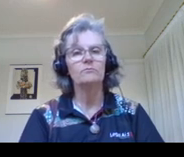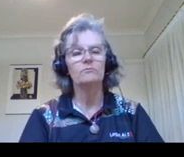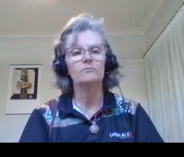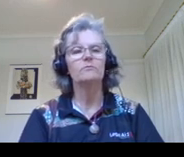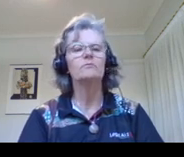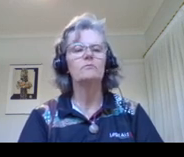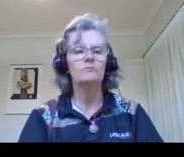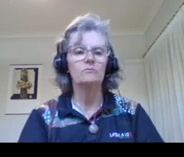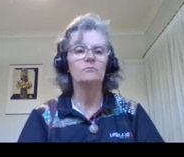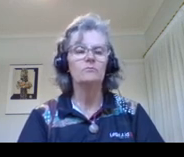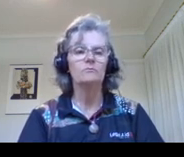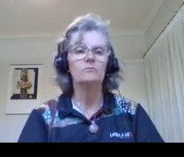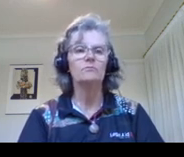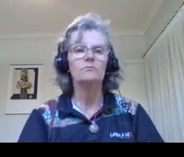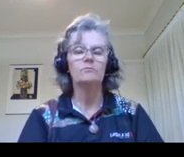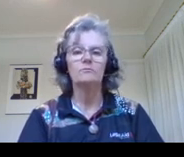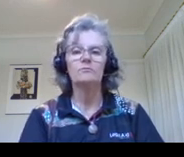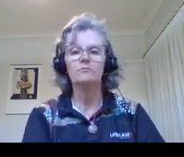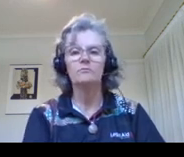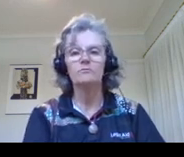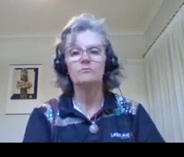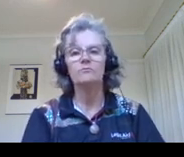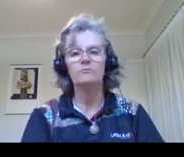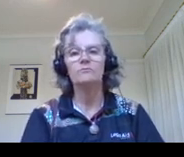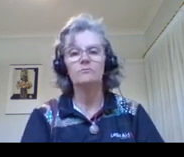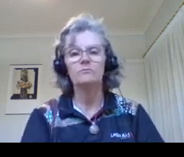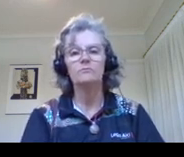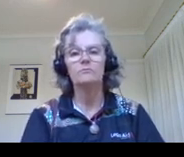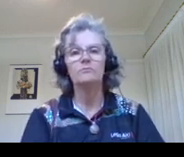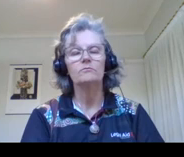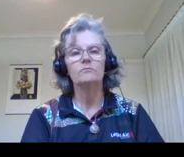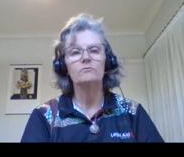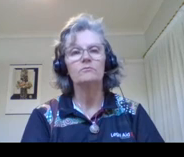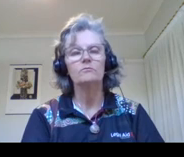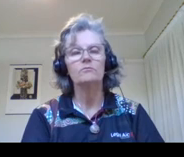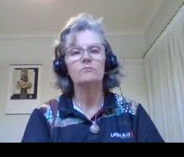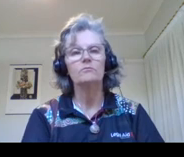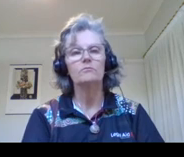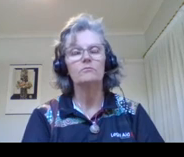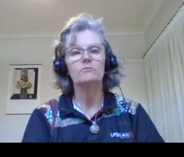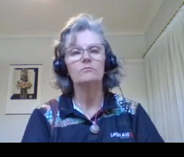so people have sort of specific scenarios that they want to discuss for legal advice